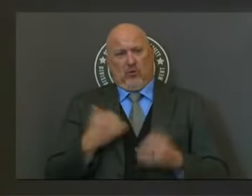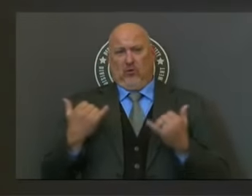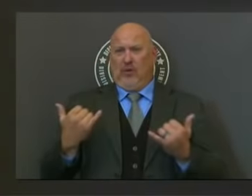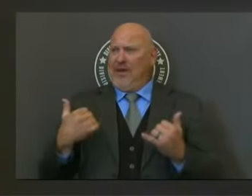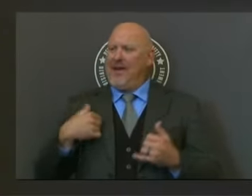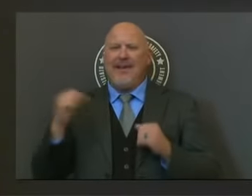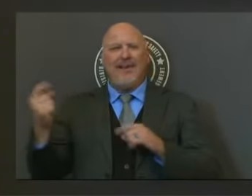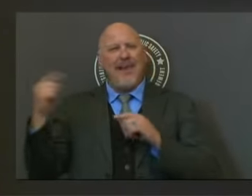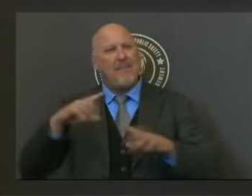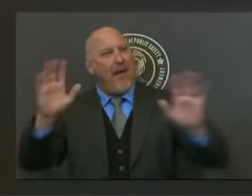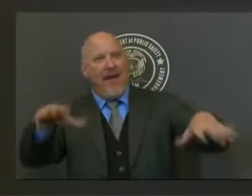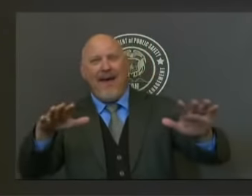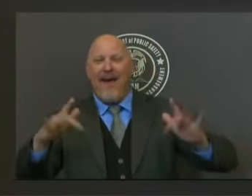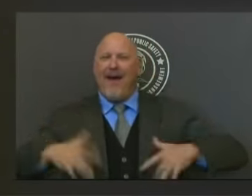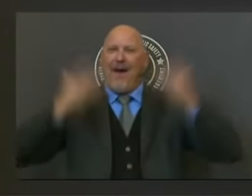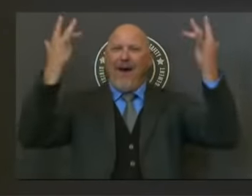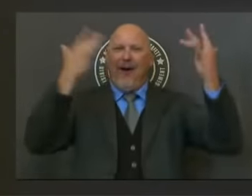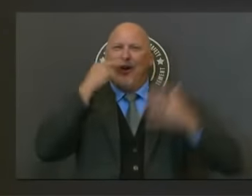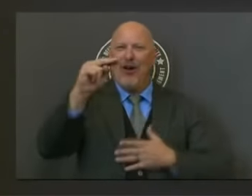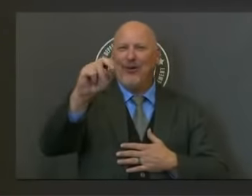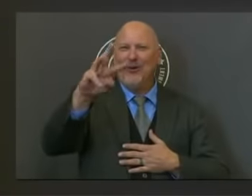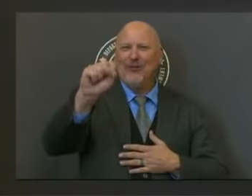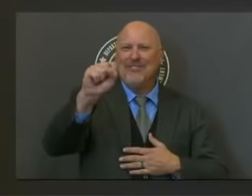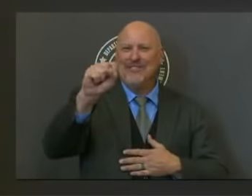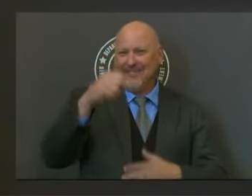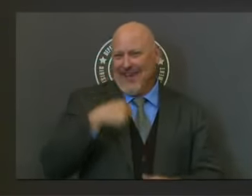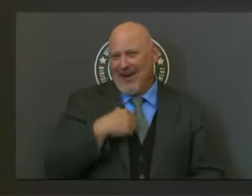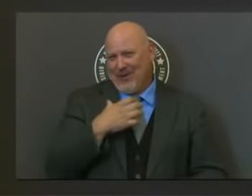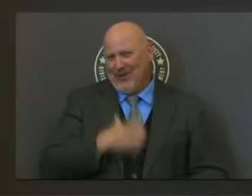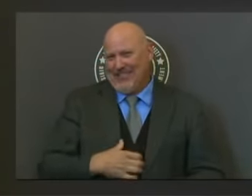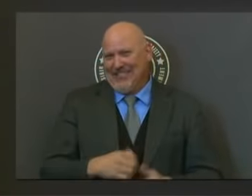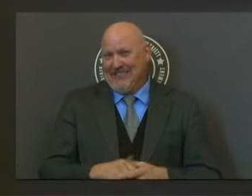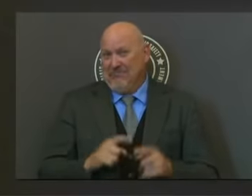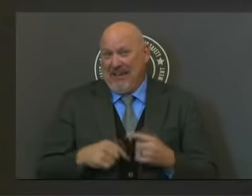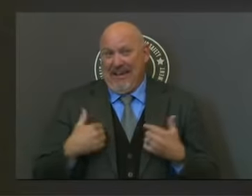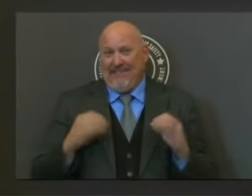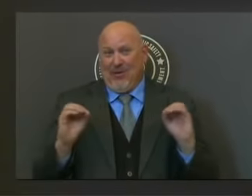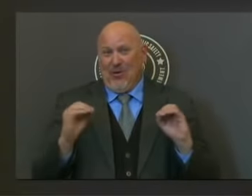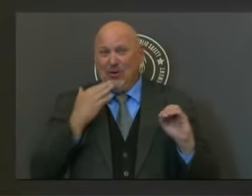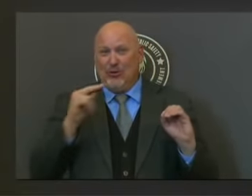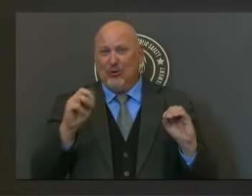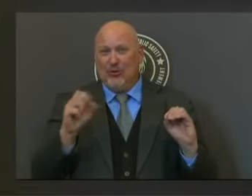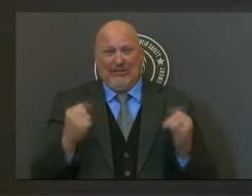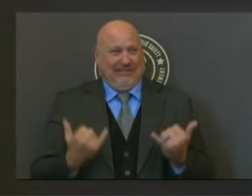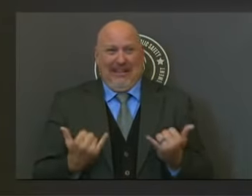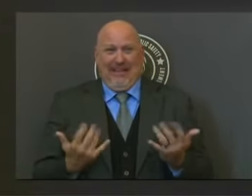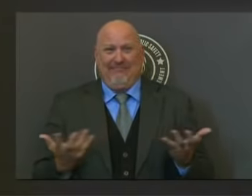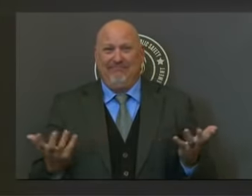really any good news at all